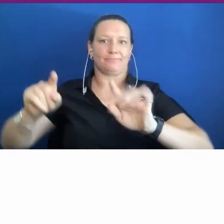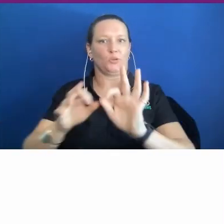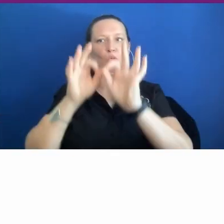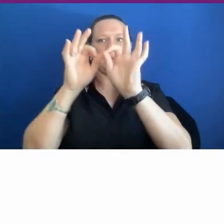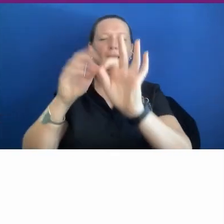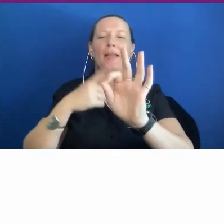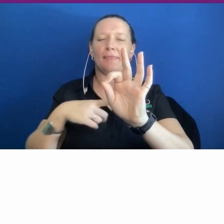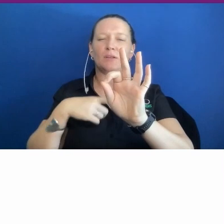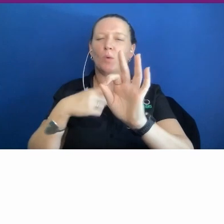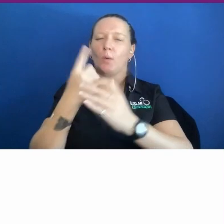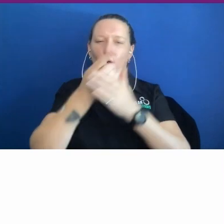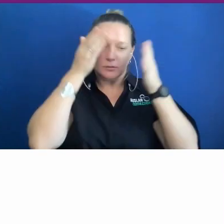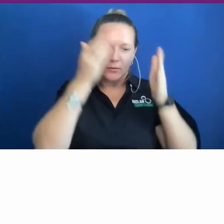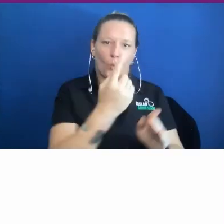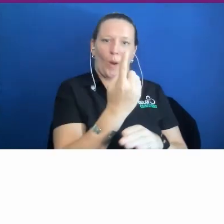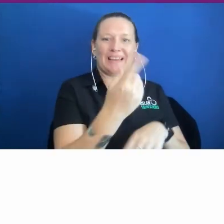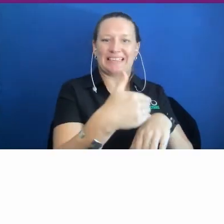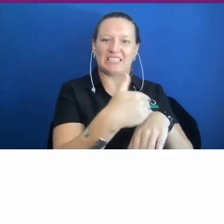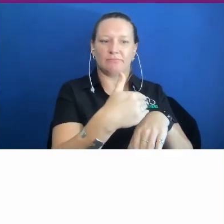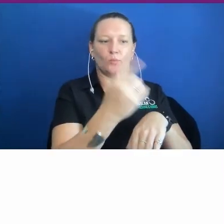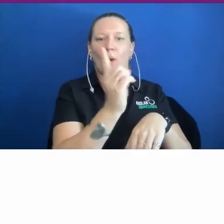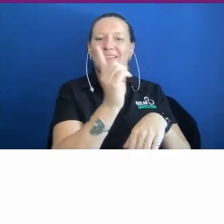and some of these conditions show a very different profile of communication